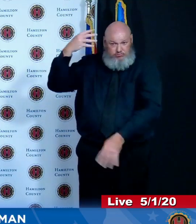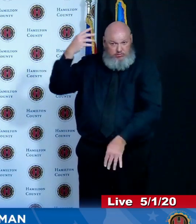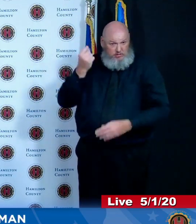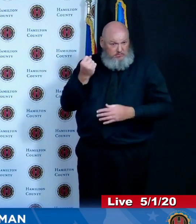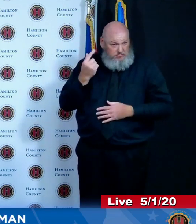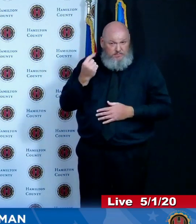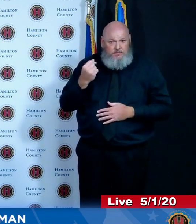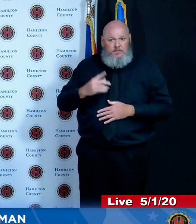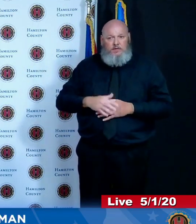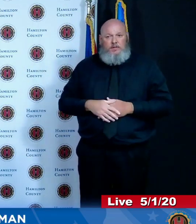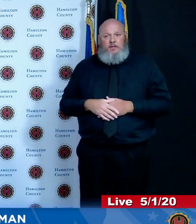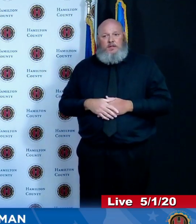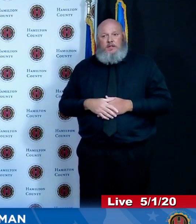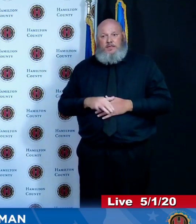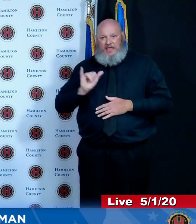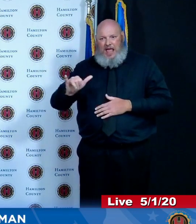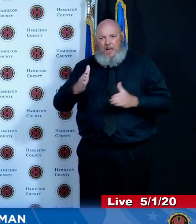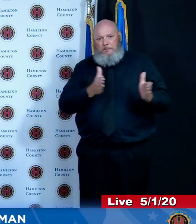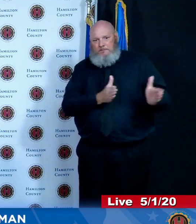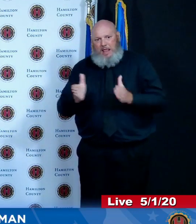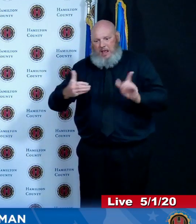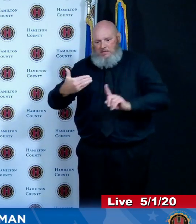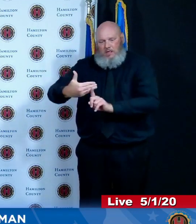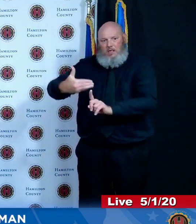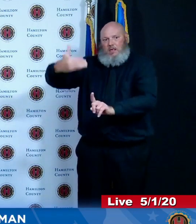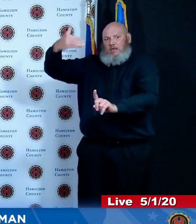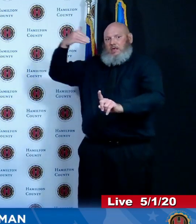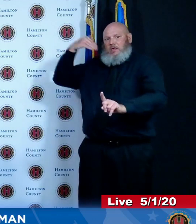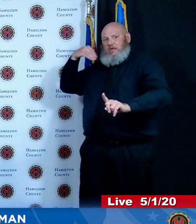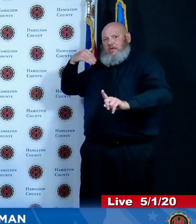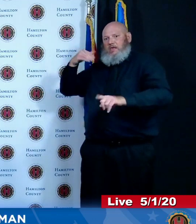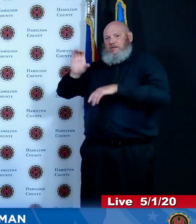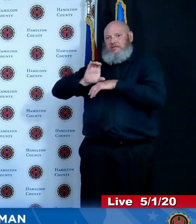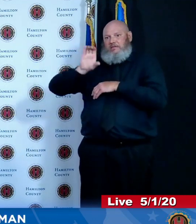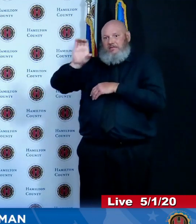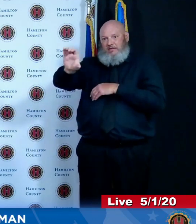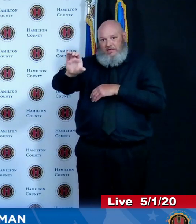gatherings will be probably one of the last things to come back so while I